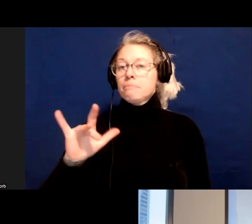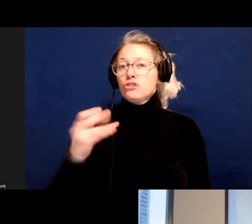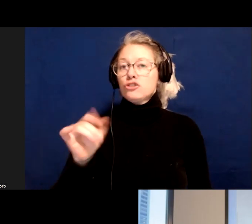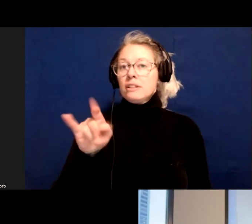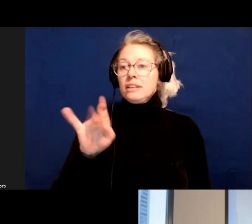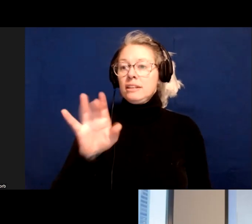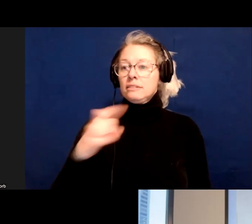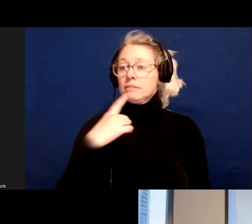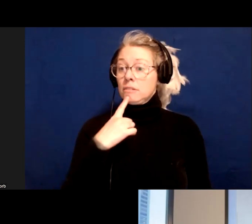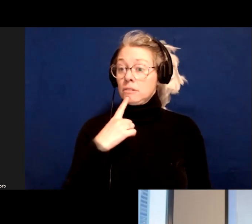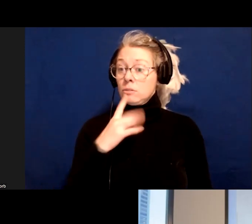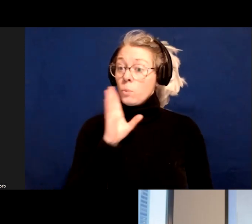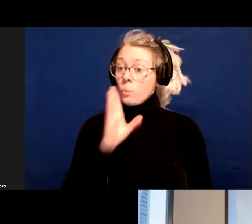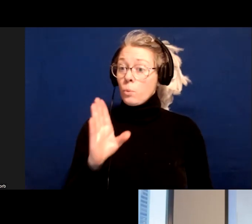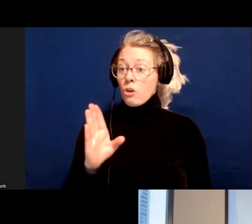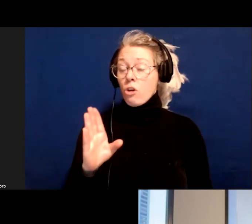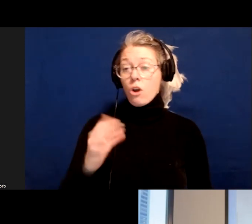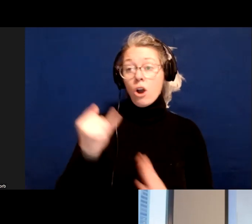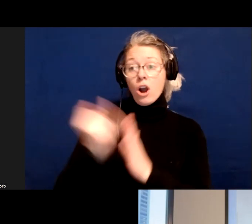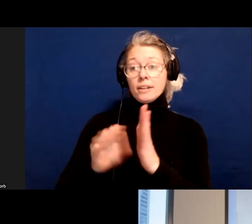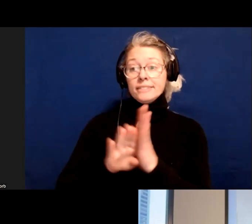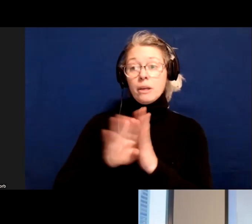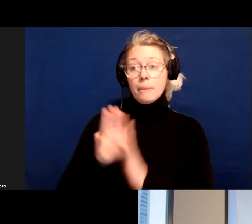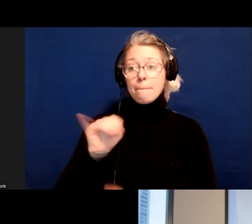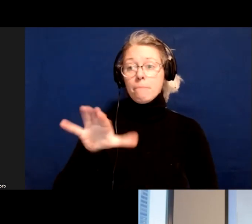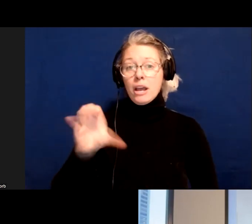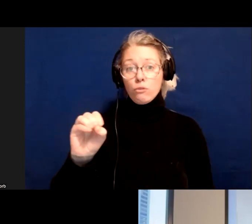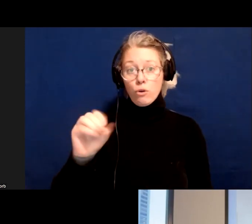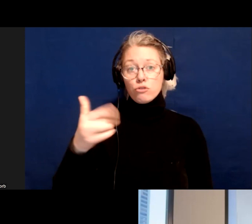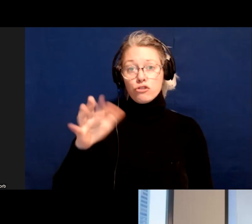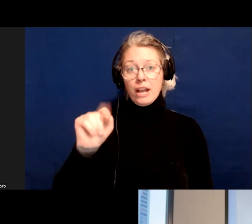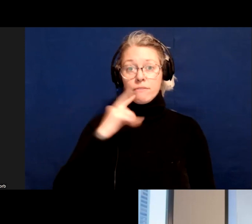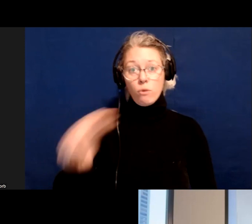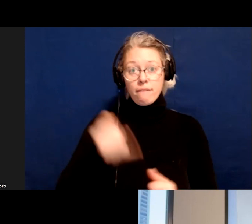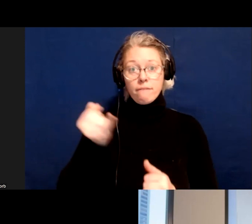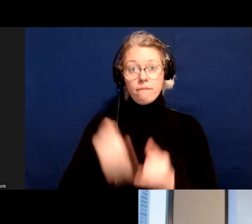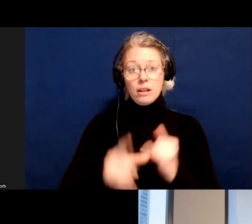Development Microgrants for the final intake in December 2022 have been granted. Yes, that